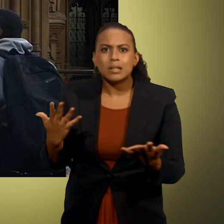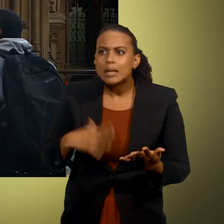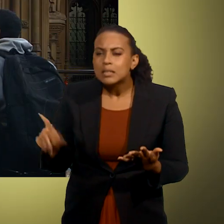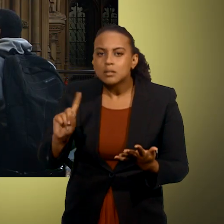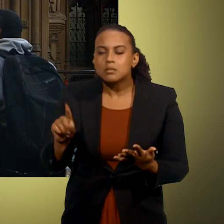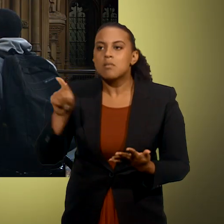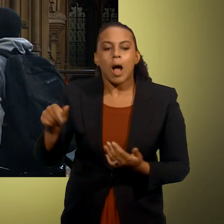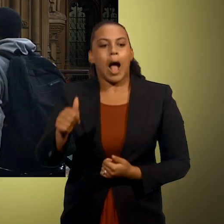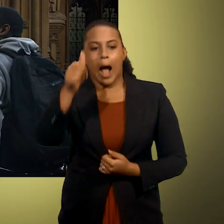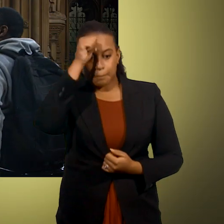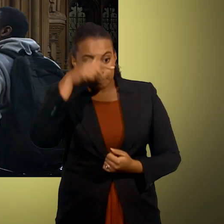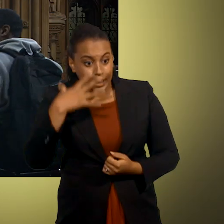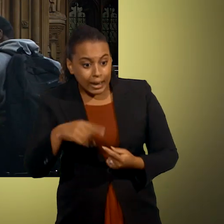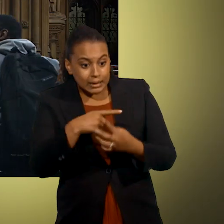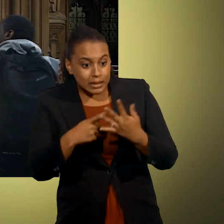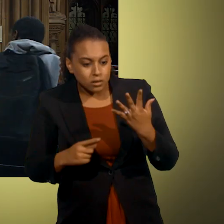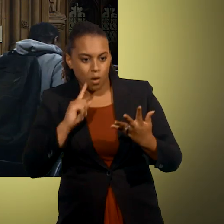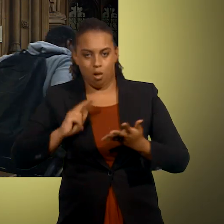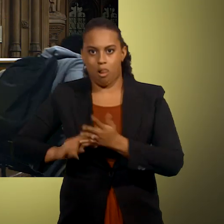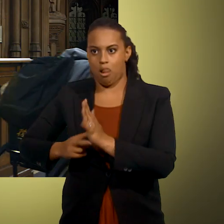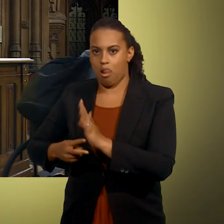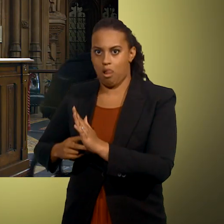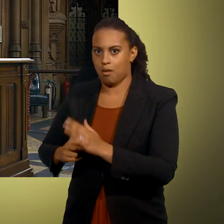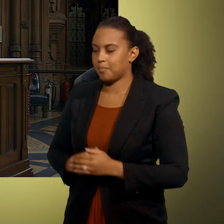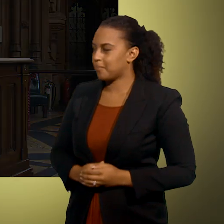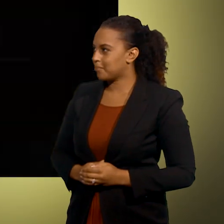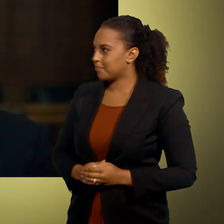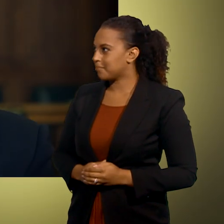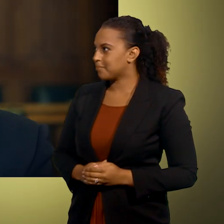Your host will ensure everything is in place before you arrive.